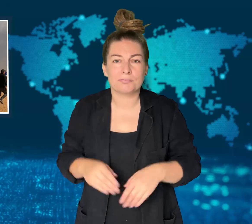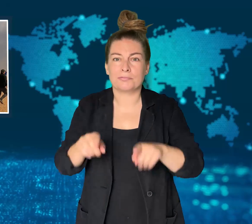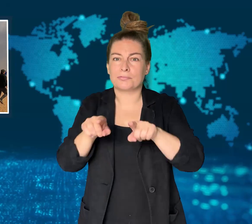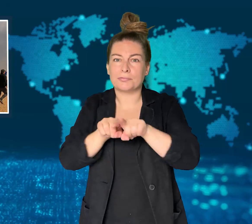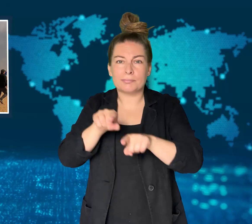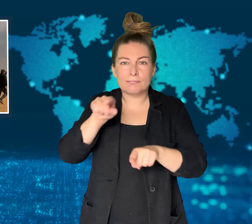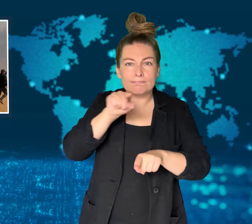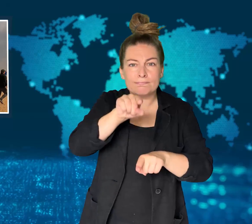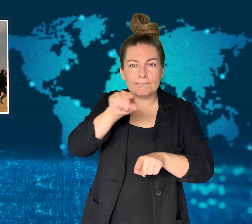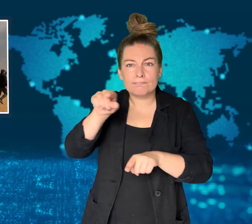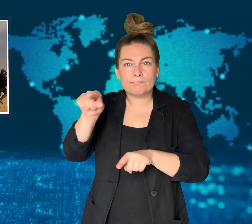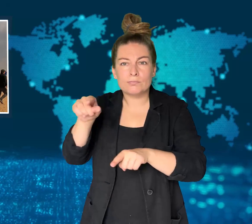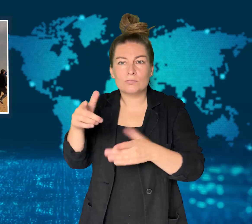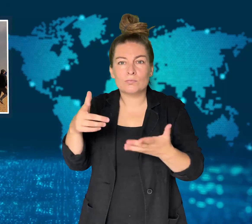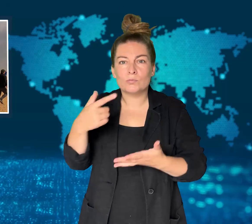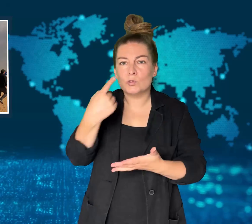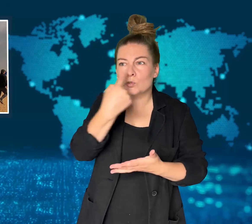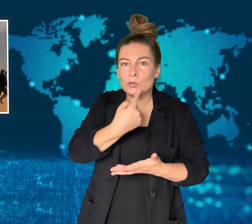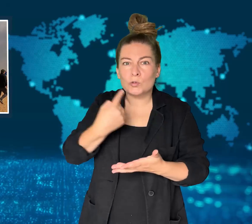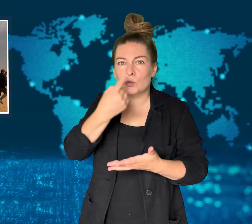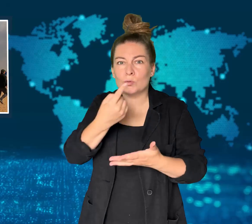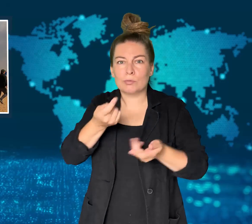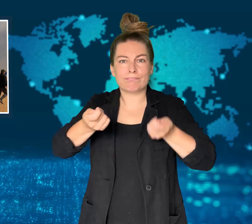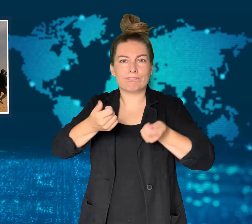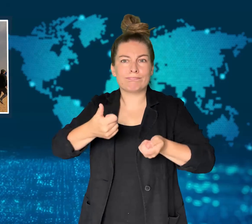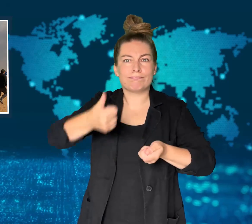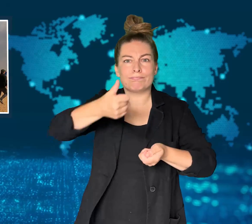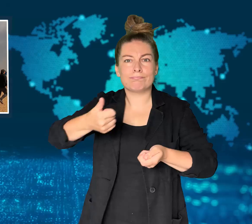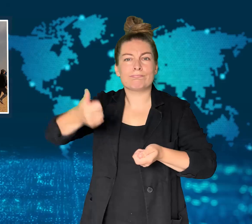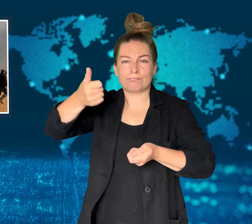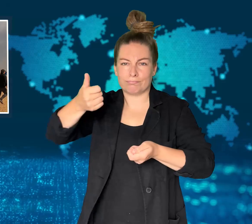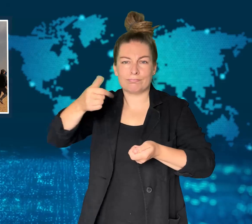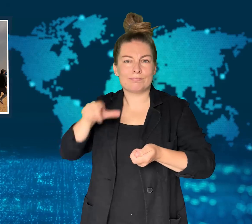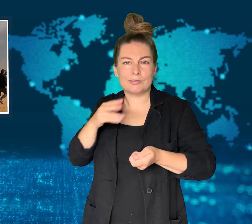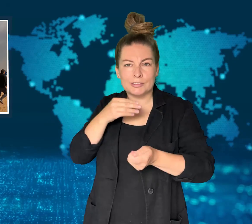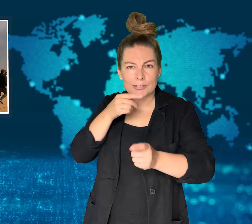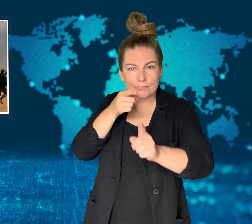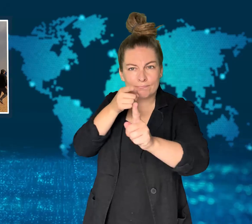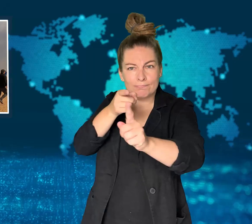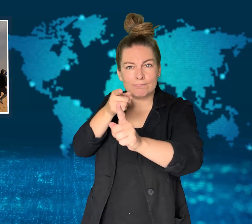Hamas's chief political chief, Ismail Haniyeh, in Tehran.